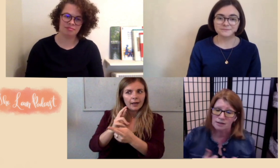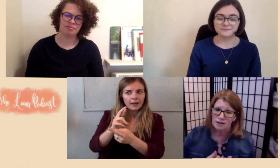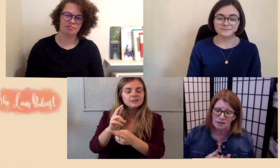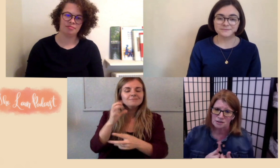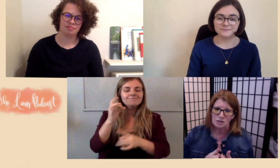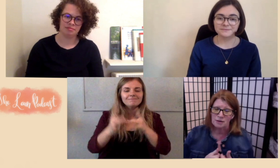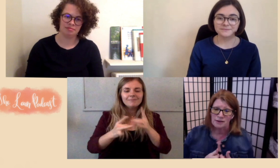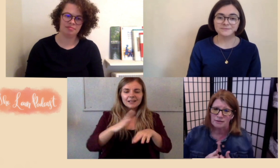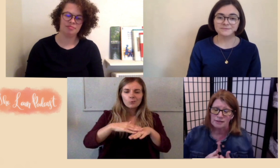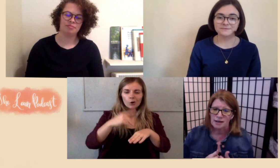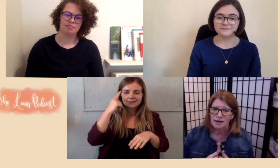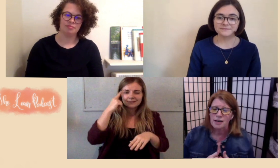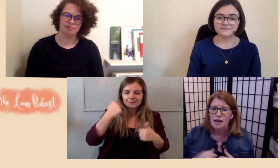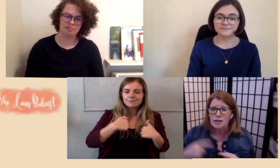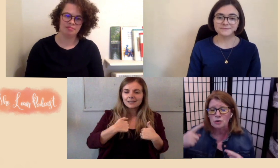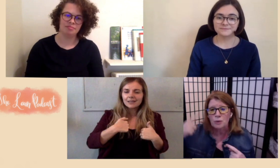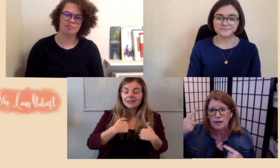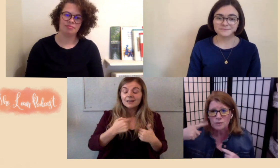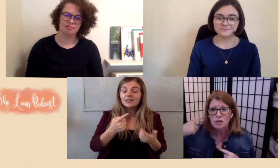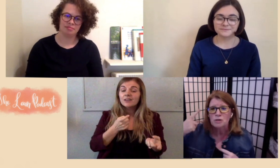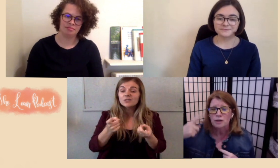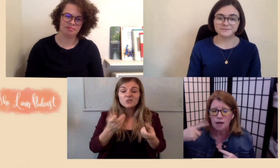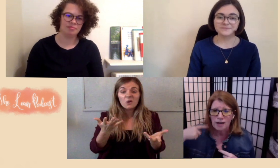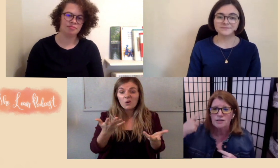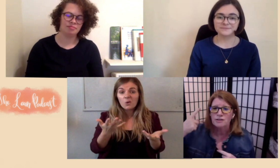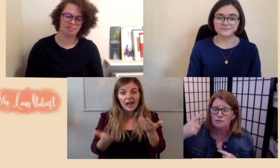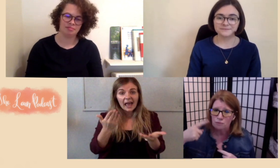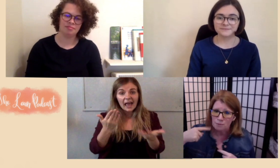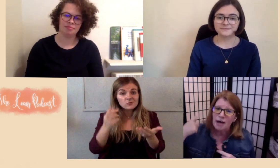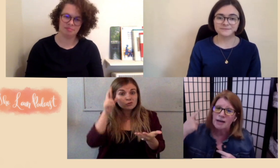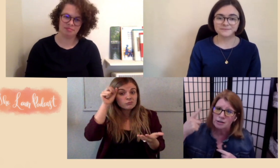when those things happen to you. The idea that we would then extend them to people